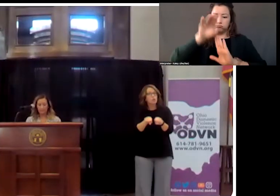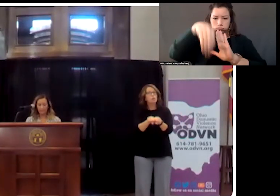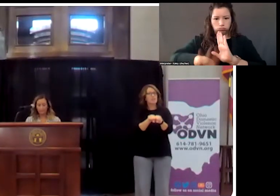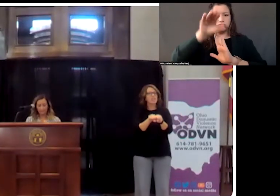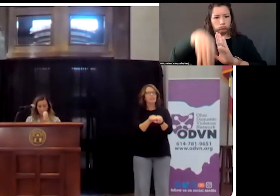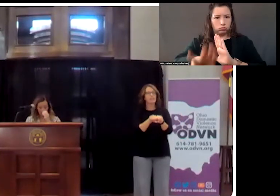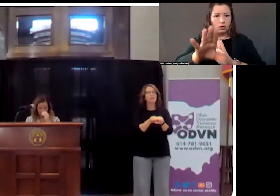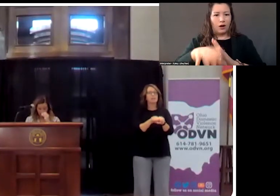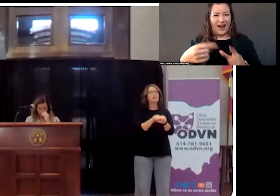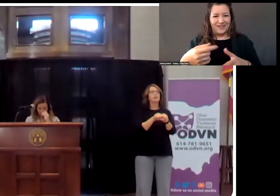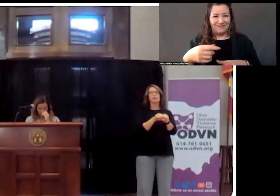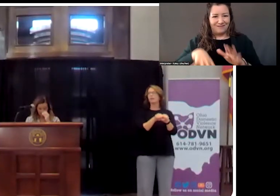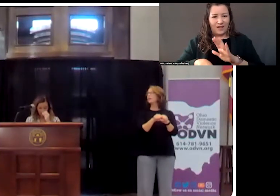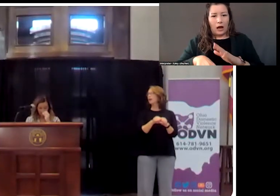with just the fear that something would happen